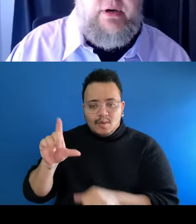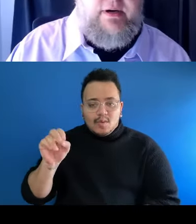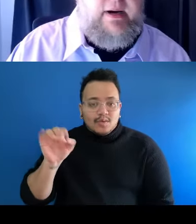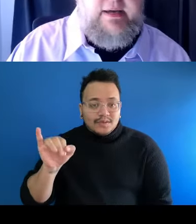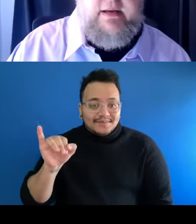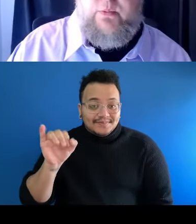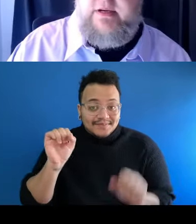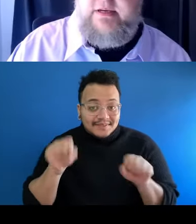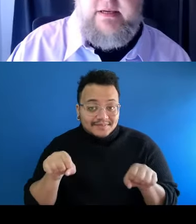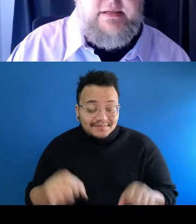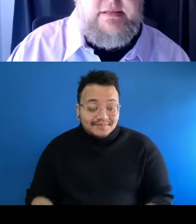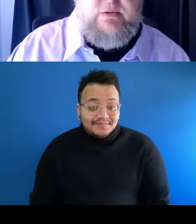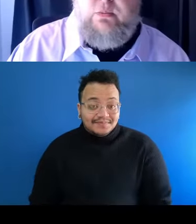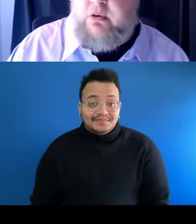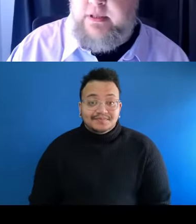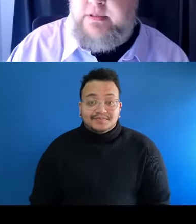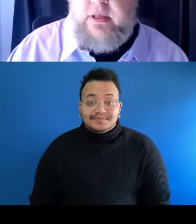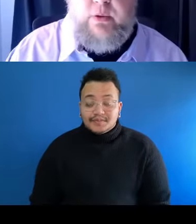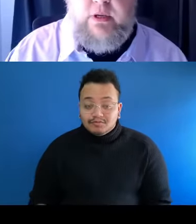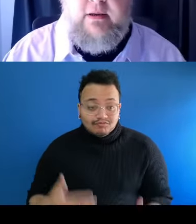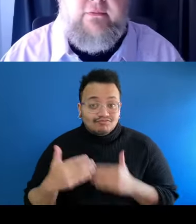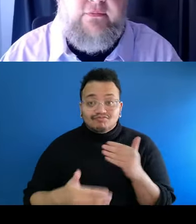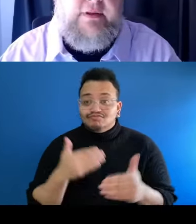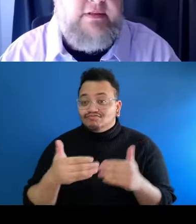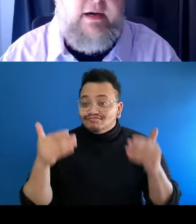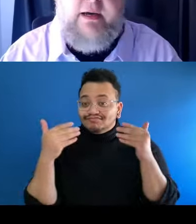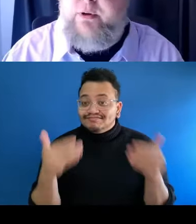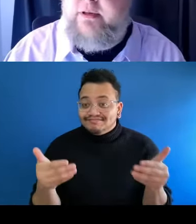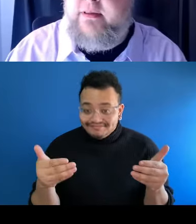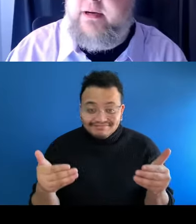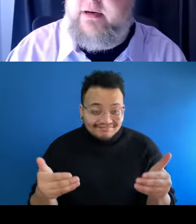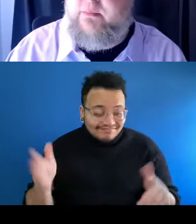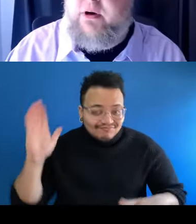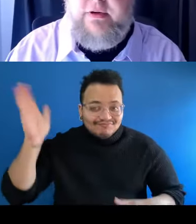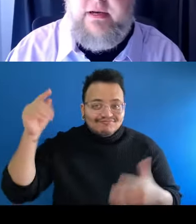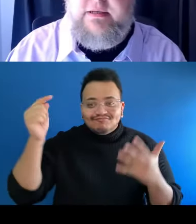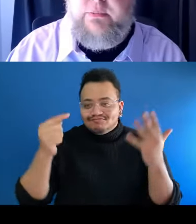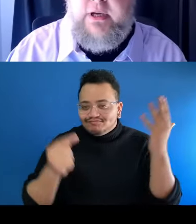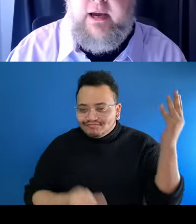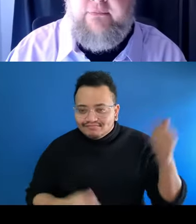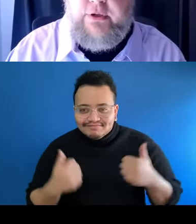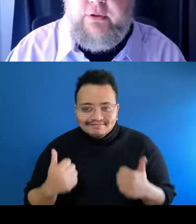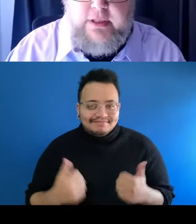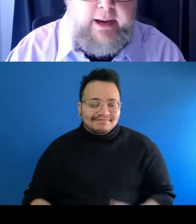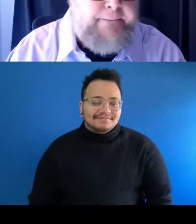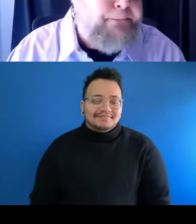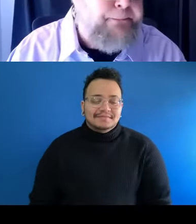So again, I wanted to get us rolling, so that we can fill the time with all the content that we have for you today.